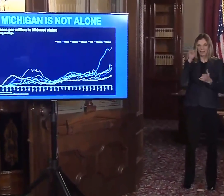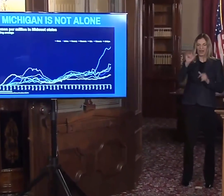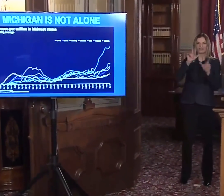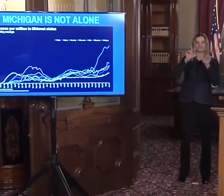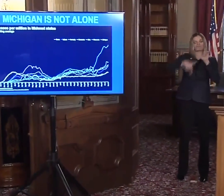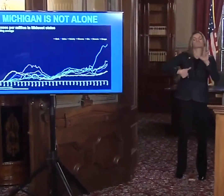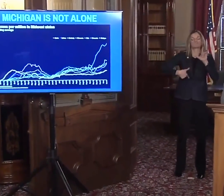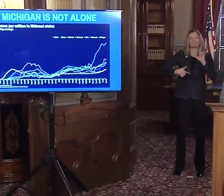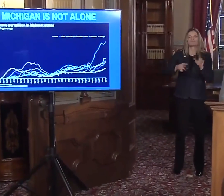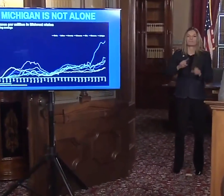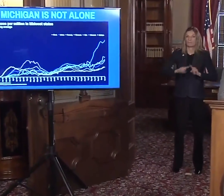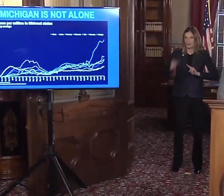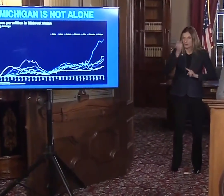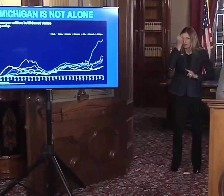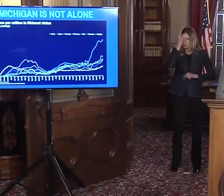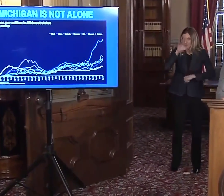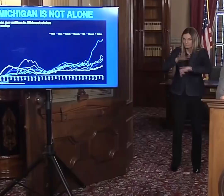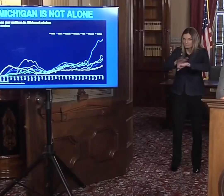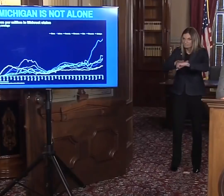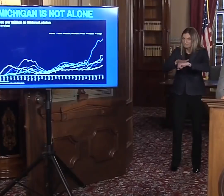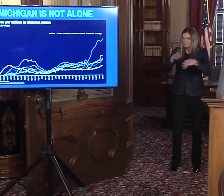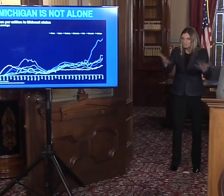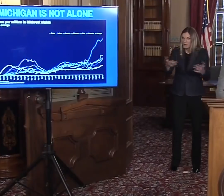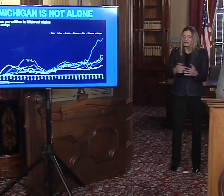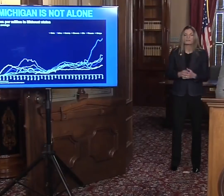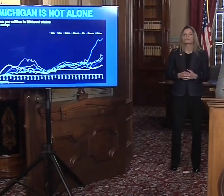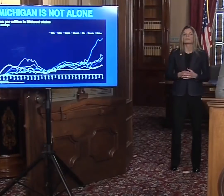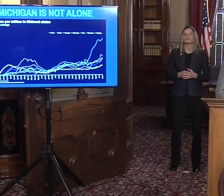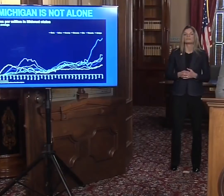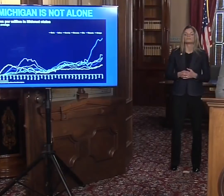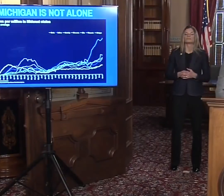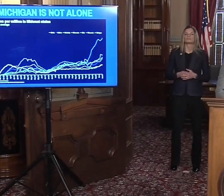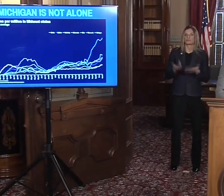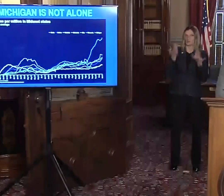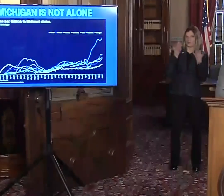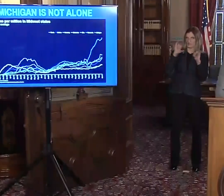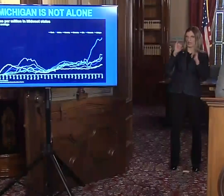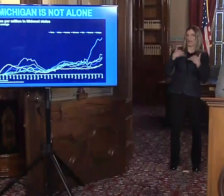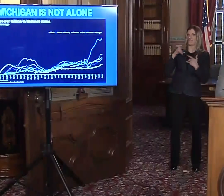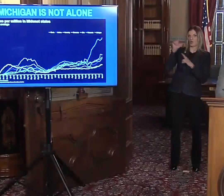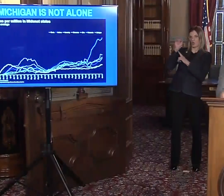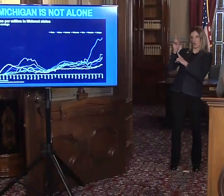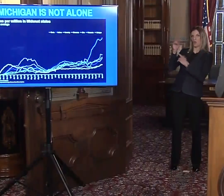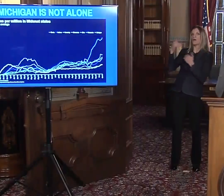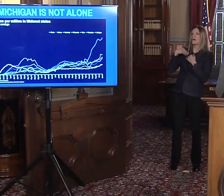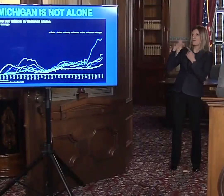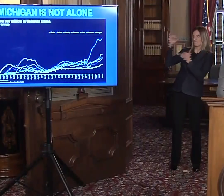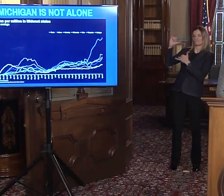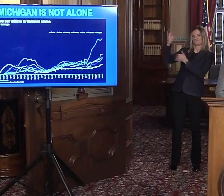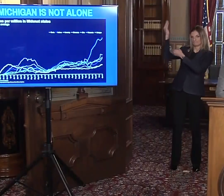THAT I ISSUED THIS YEAR TO PROTECT OUR FAMILIES ARE NO LONGER IN EFFECT, I WANT YOU TO